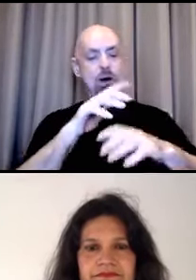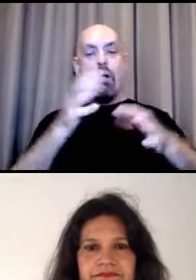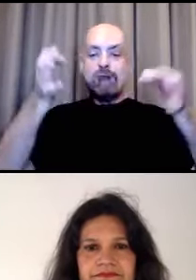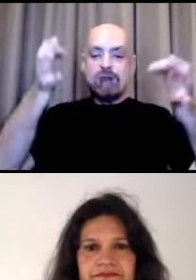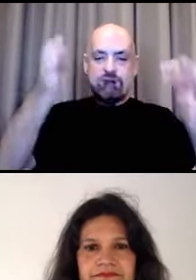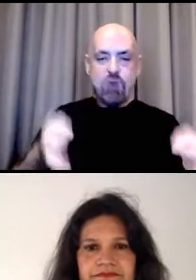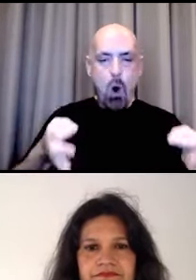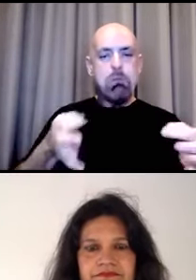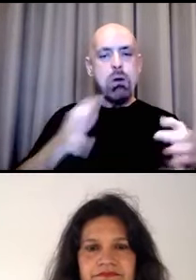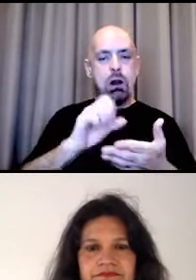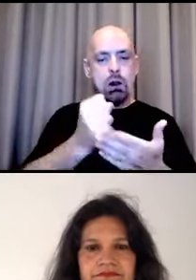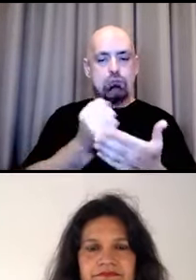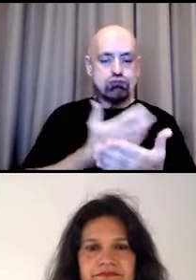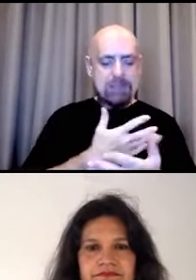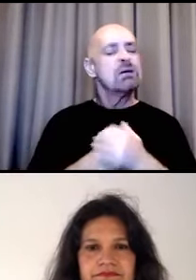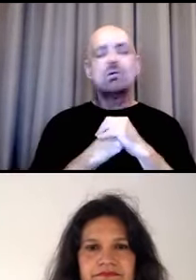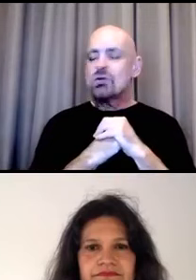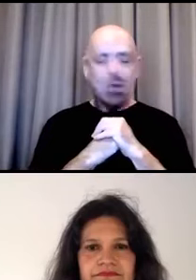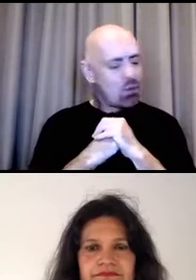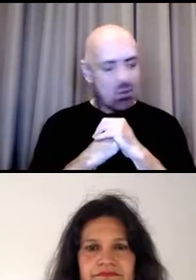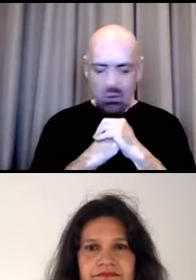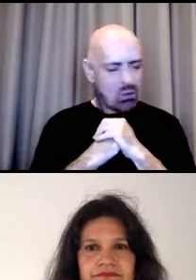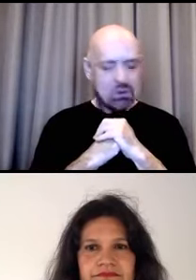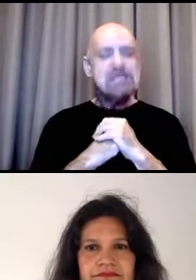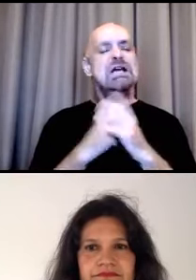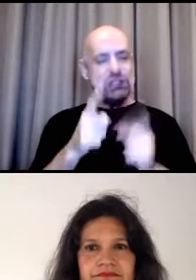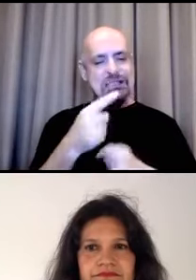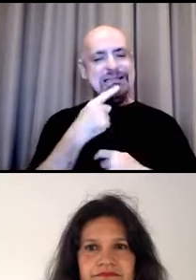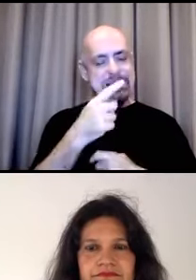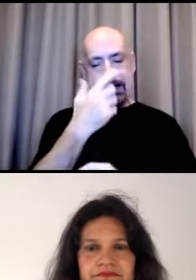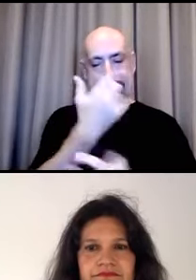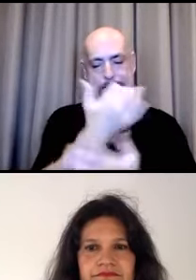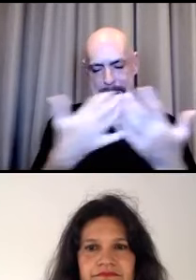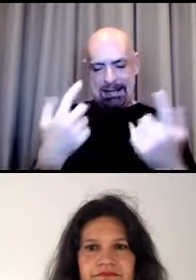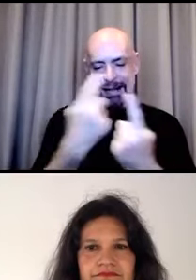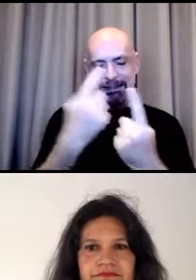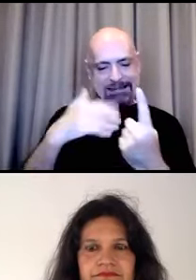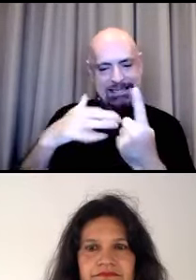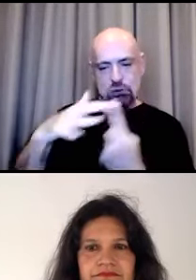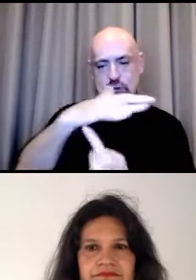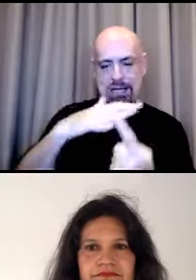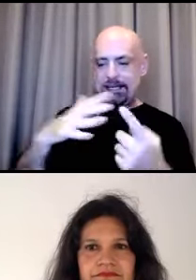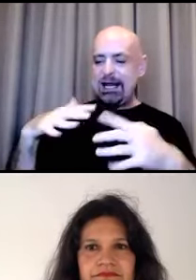Well these are big questions certainly but I think one of the things